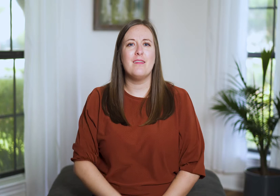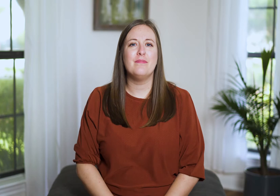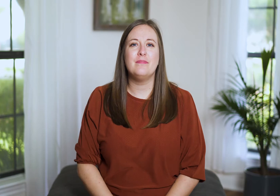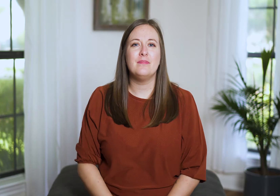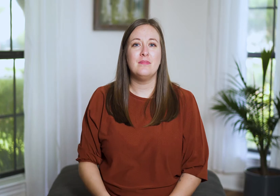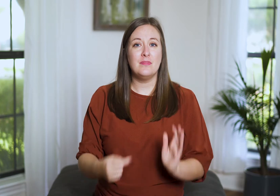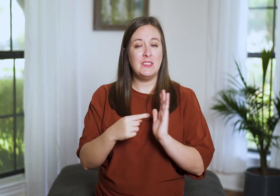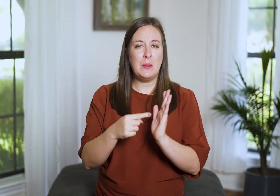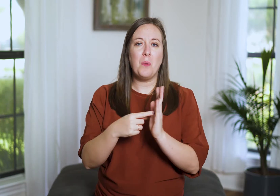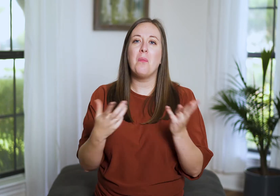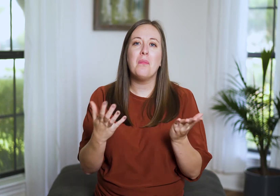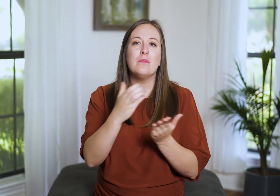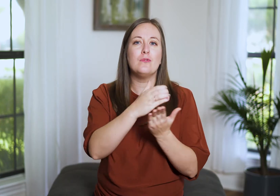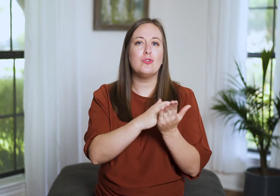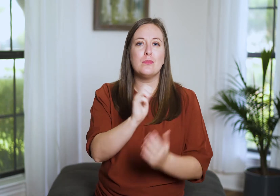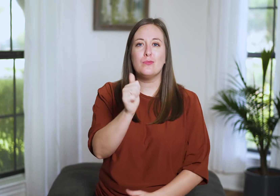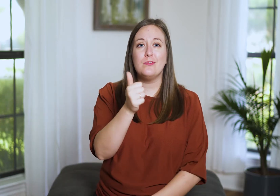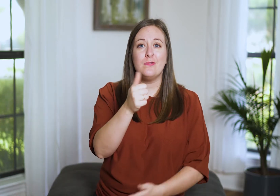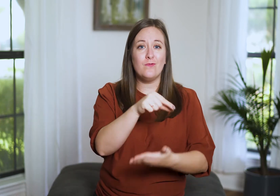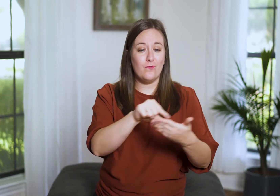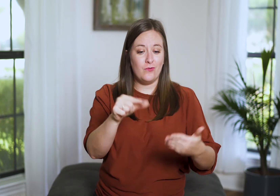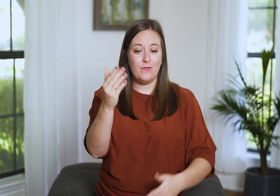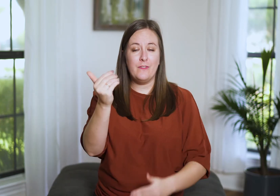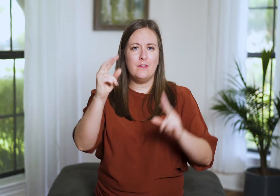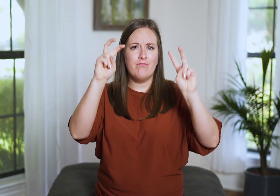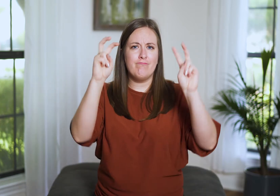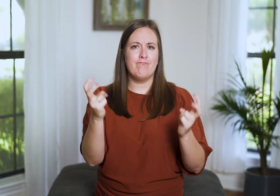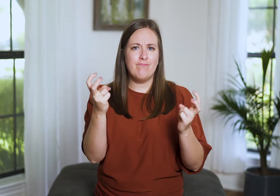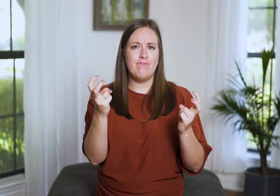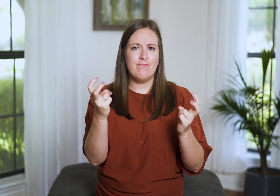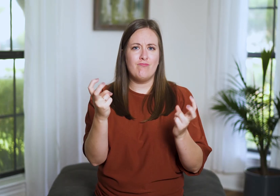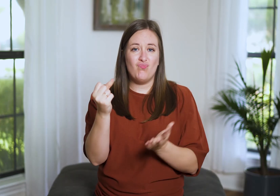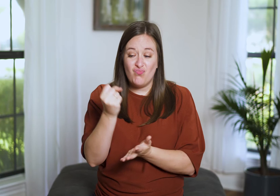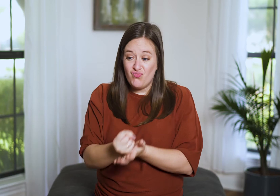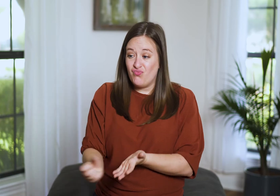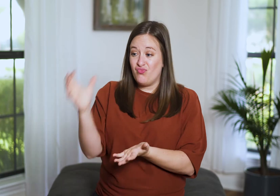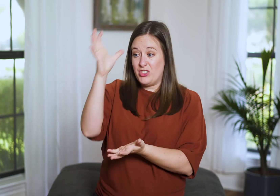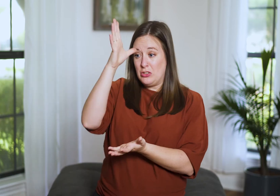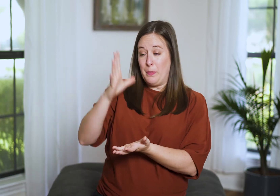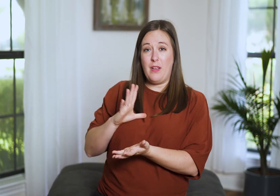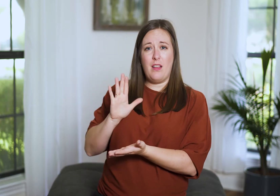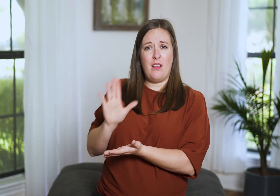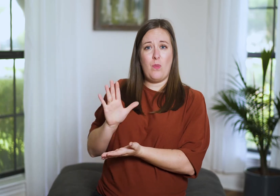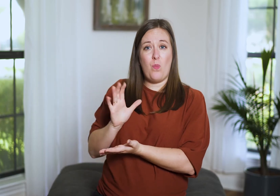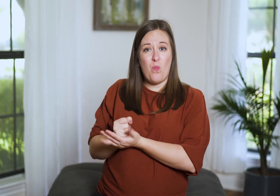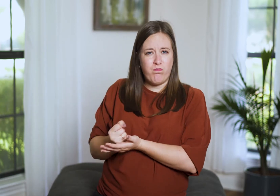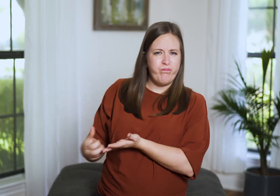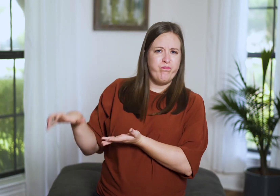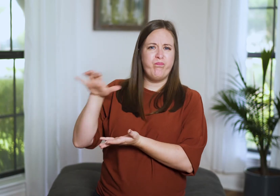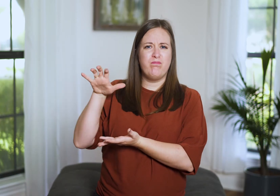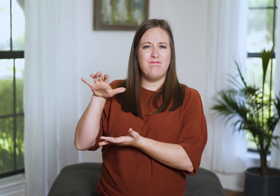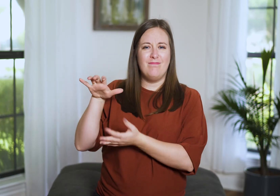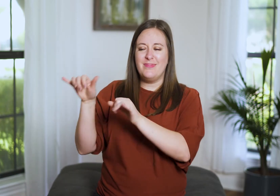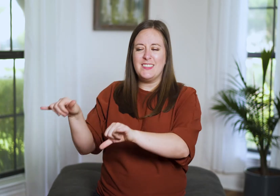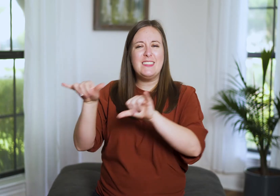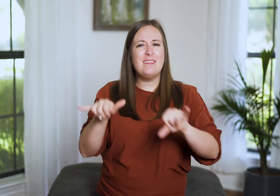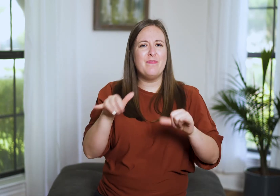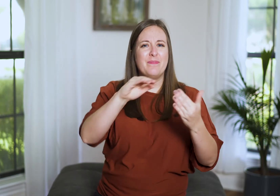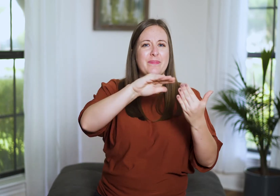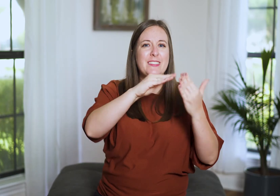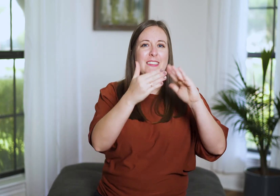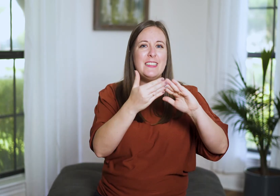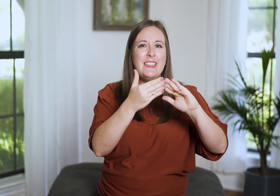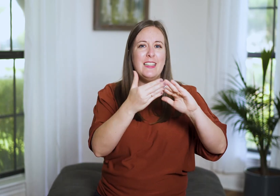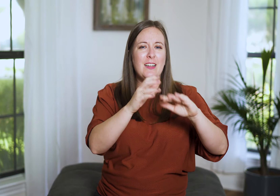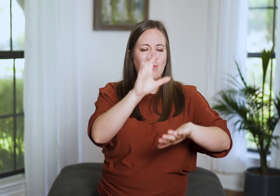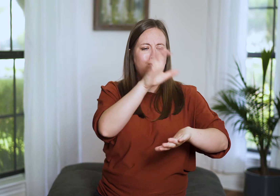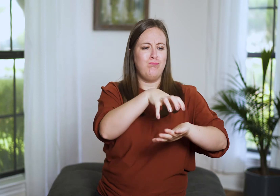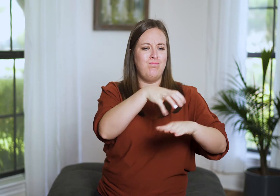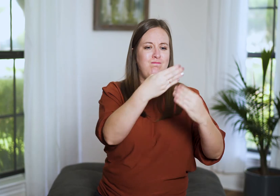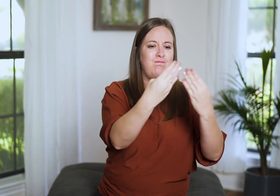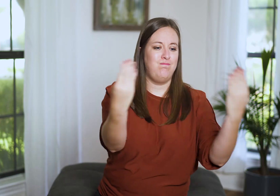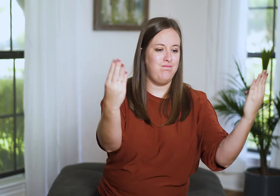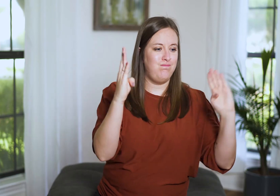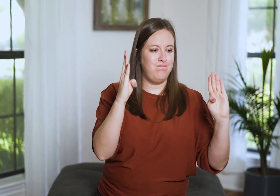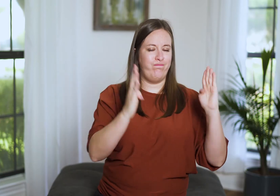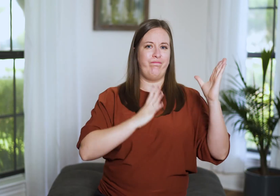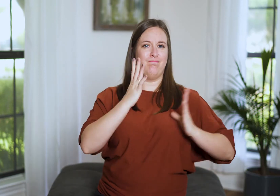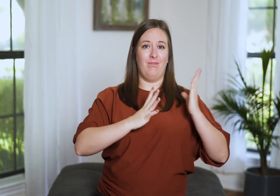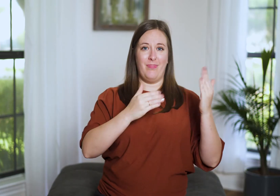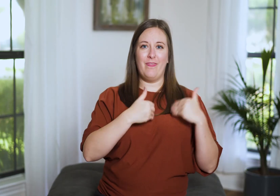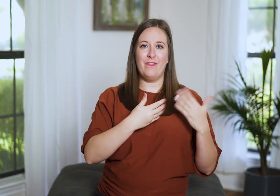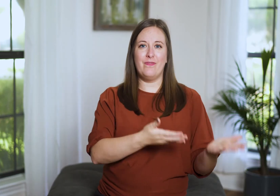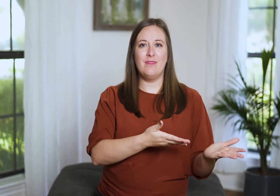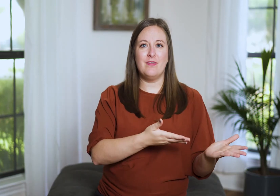For example, 10:15 says, “A rich man’s wealth is his strong city,